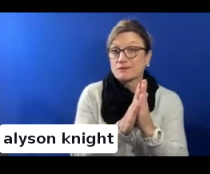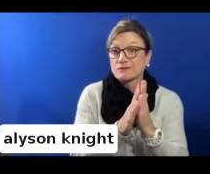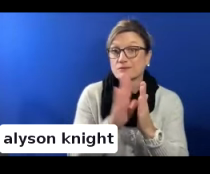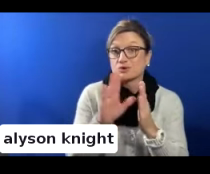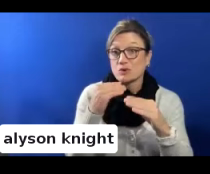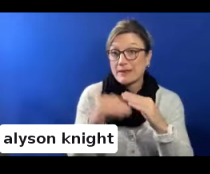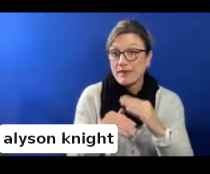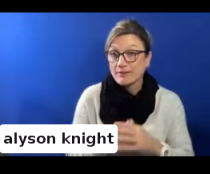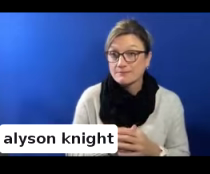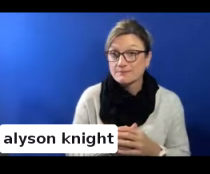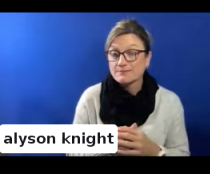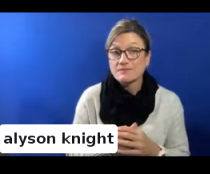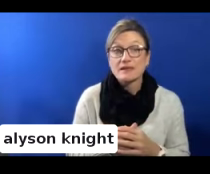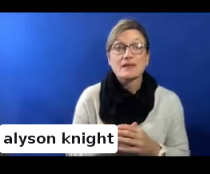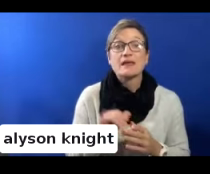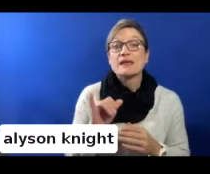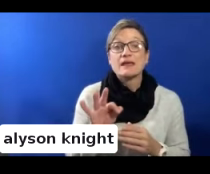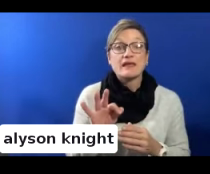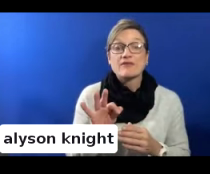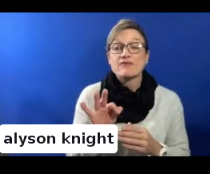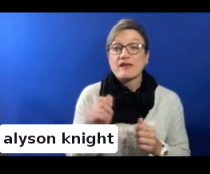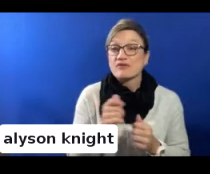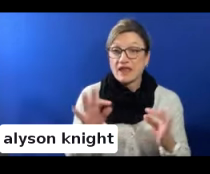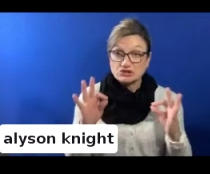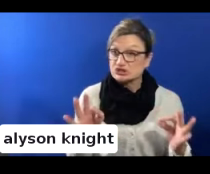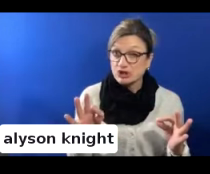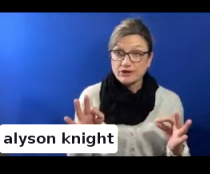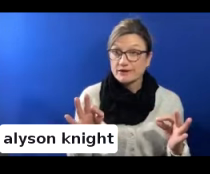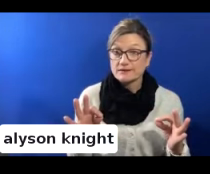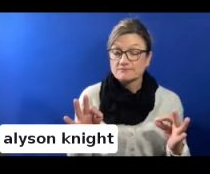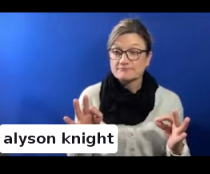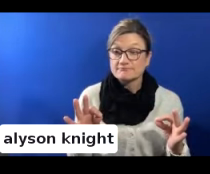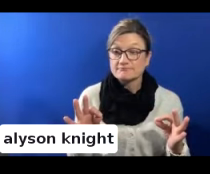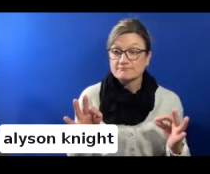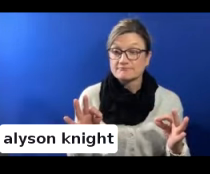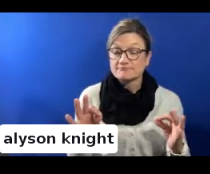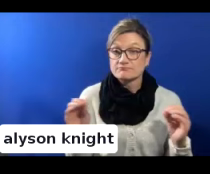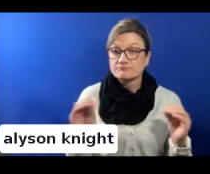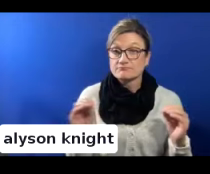If everything else is good and if there's no other questions,